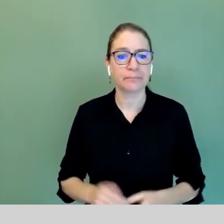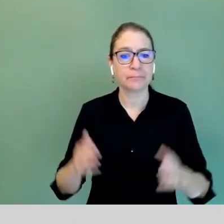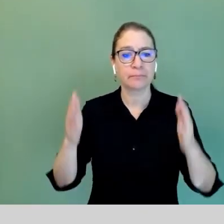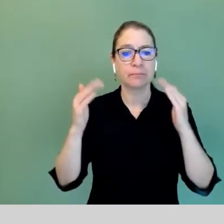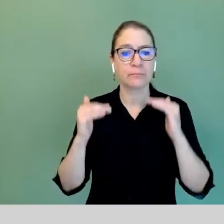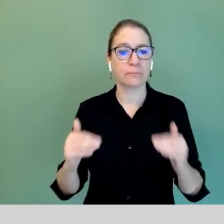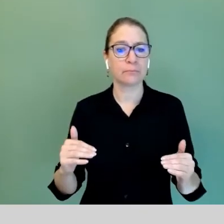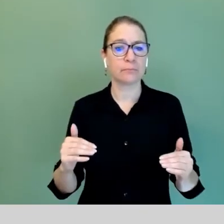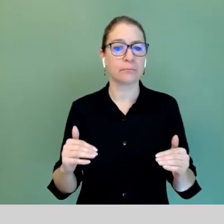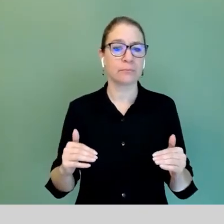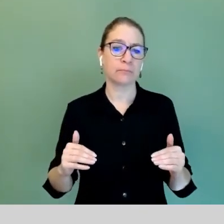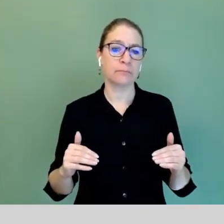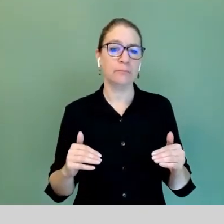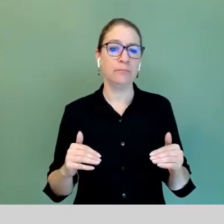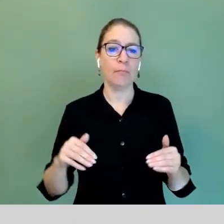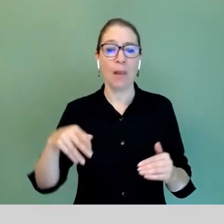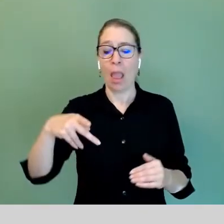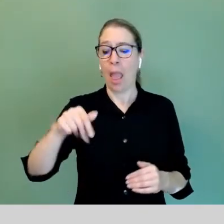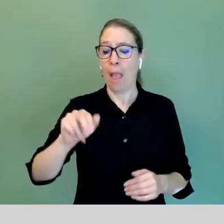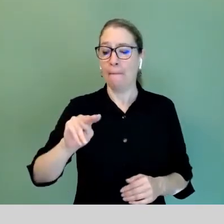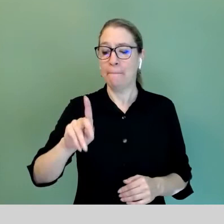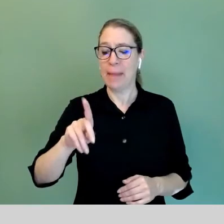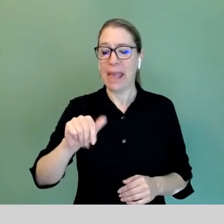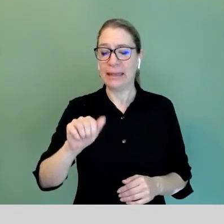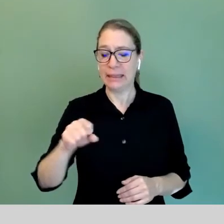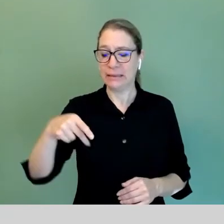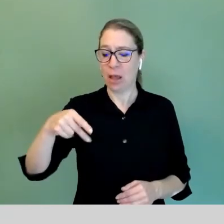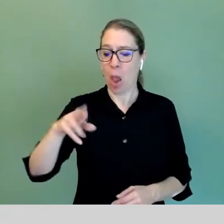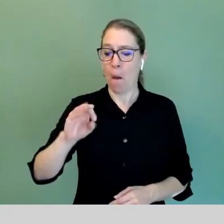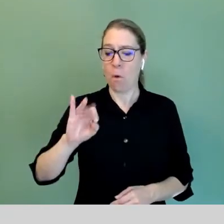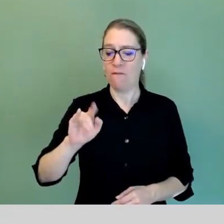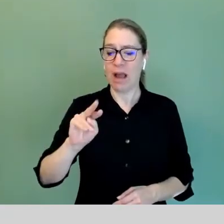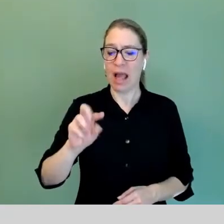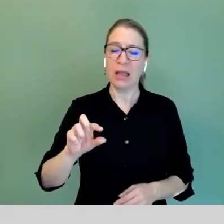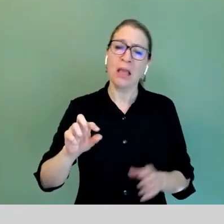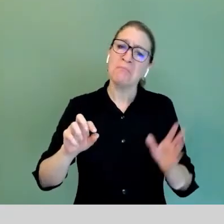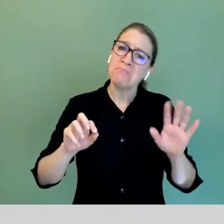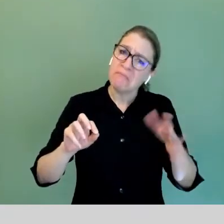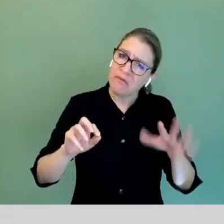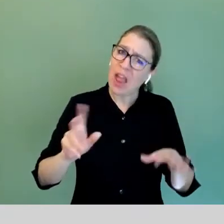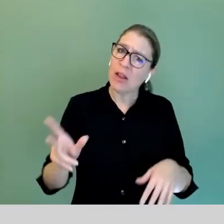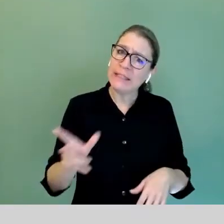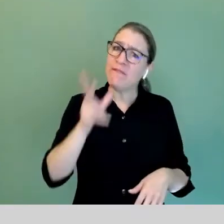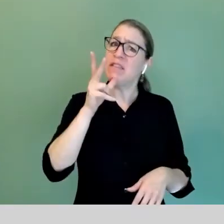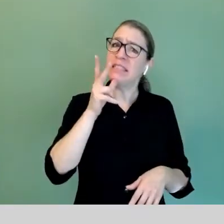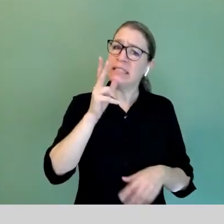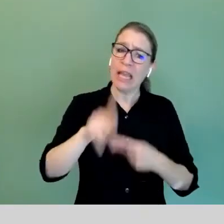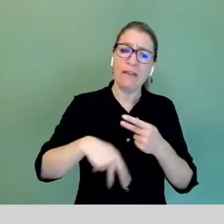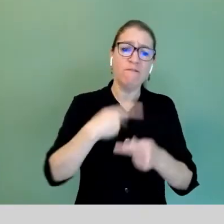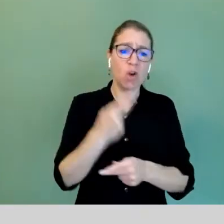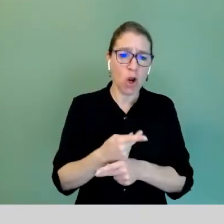Let's move on to Pandas profiling, which is a fairly sophisticated version